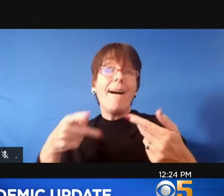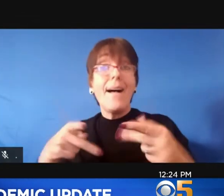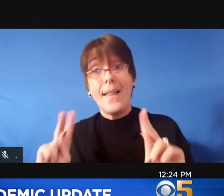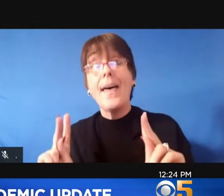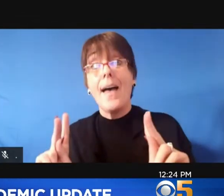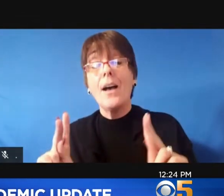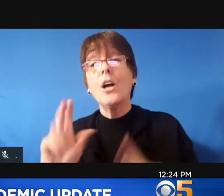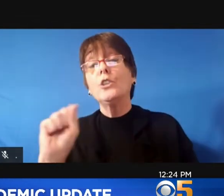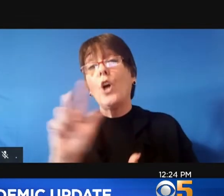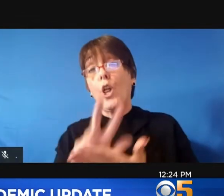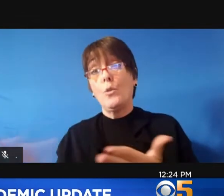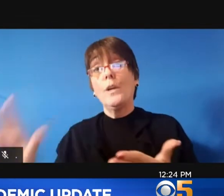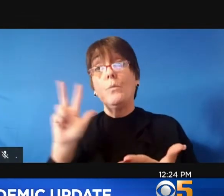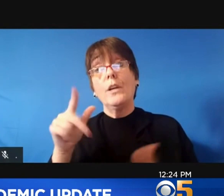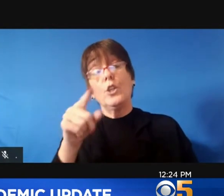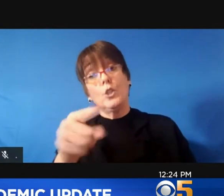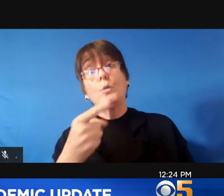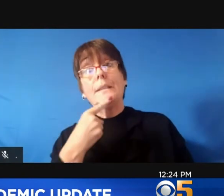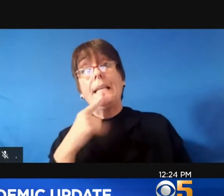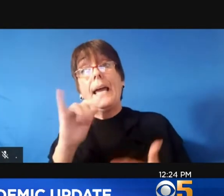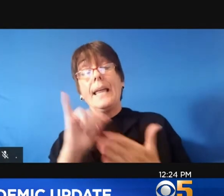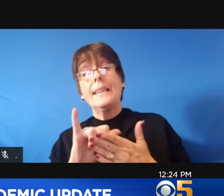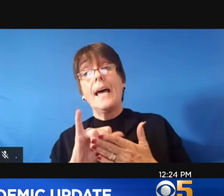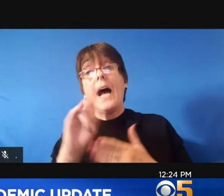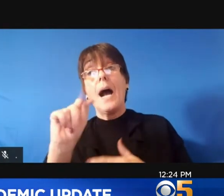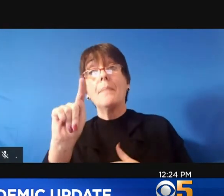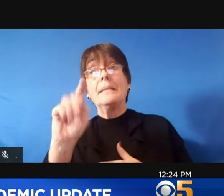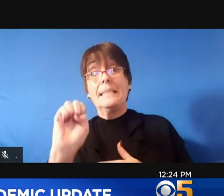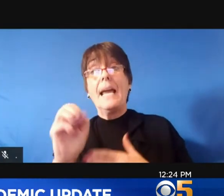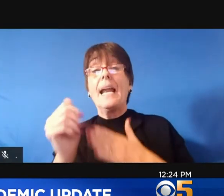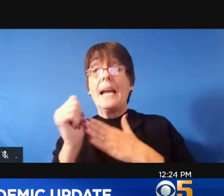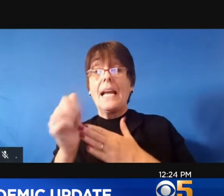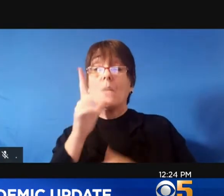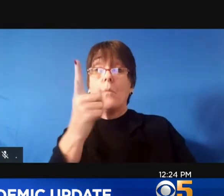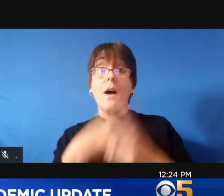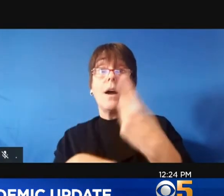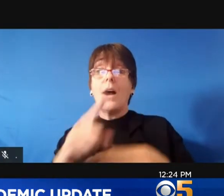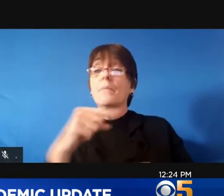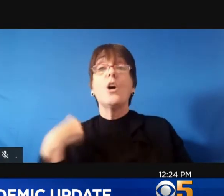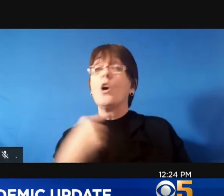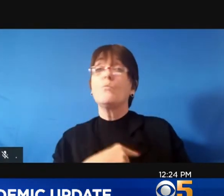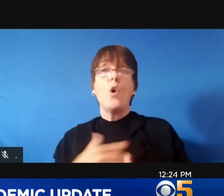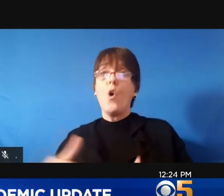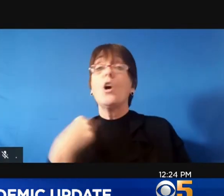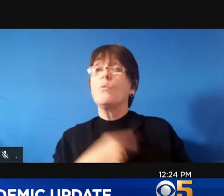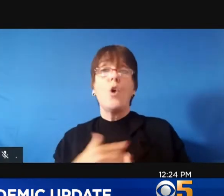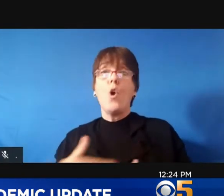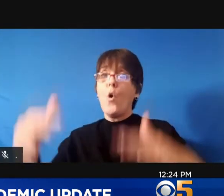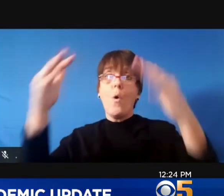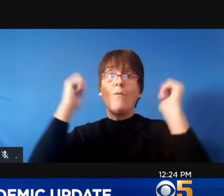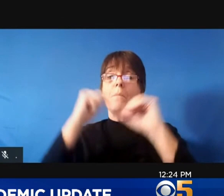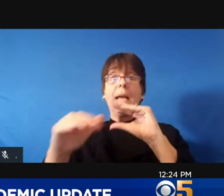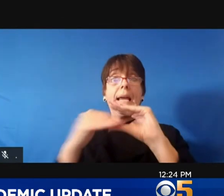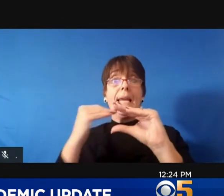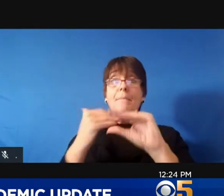COMPETE AGAINST LOCAL TEAMS BECAUSE CALIFORNIA DOES NOT ALLOW COMPETITION.